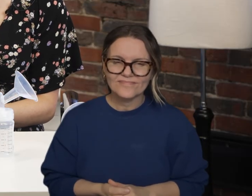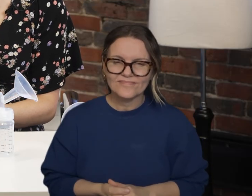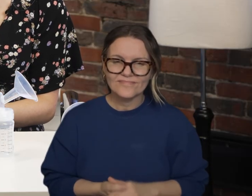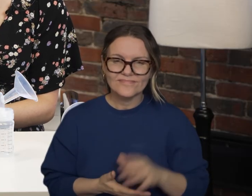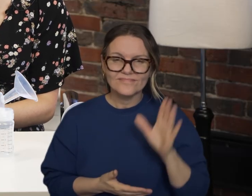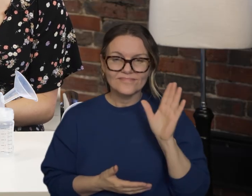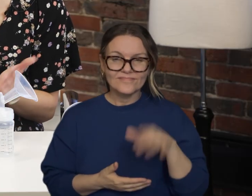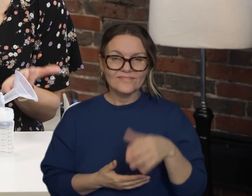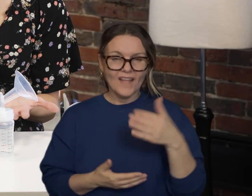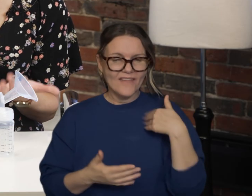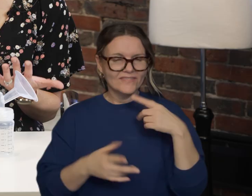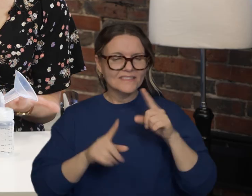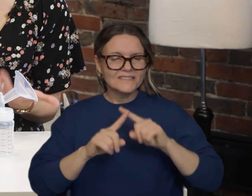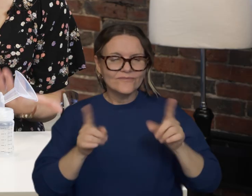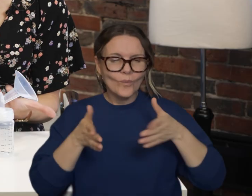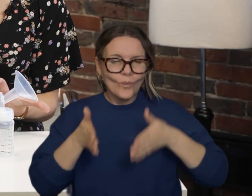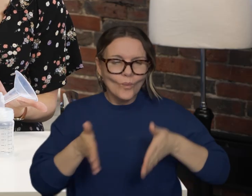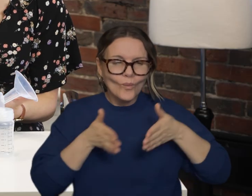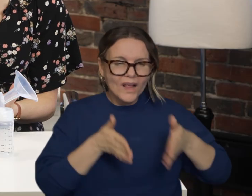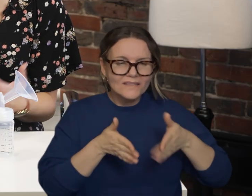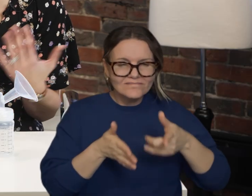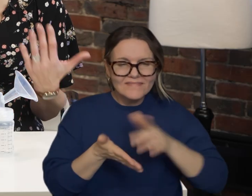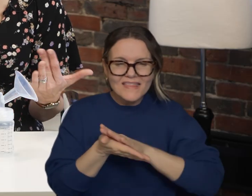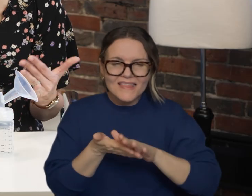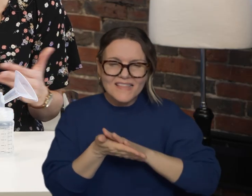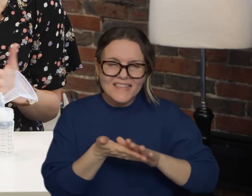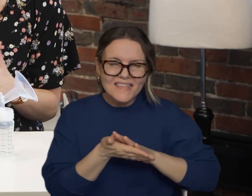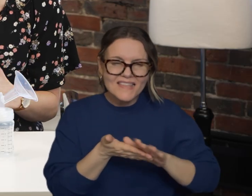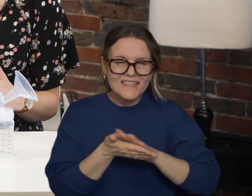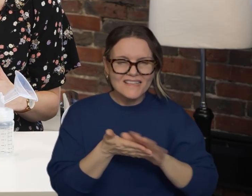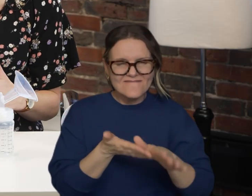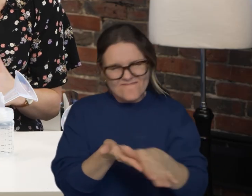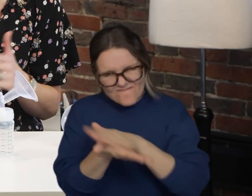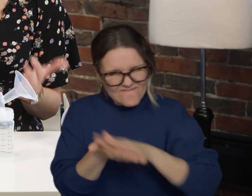different options for how you clean and sanitize it though so let's go through those